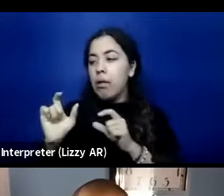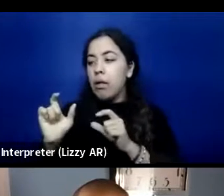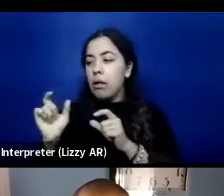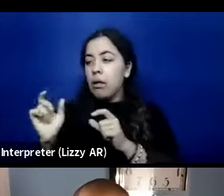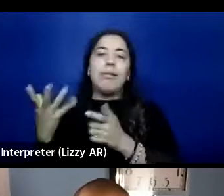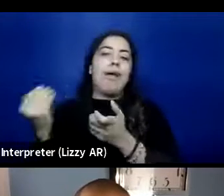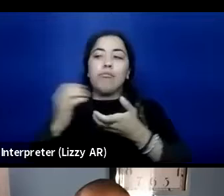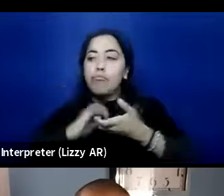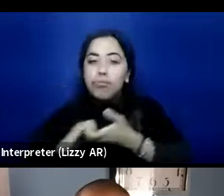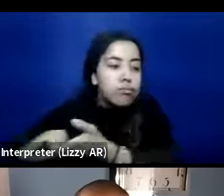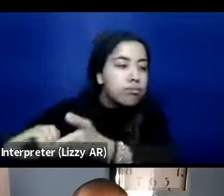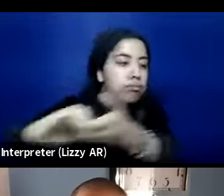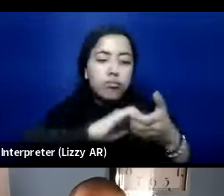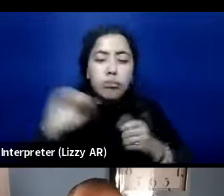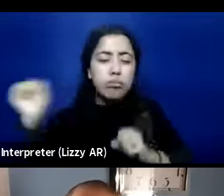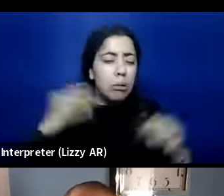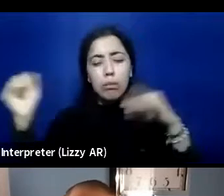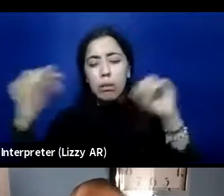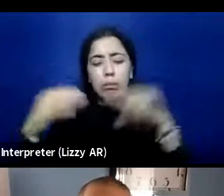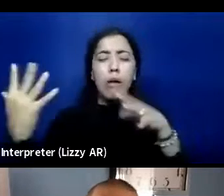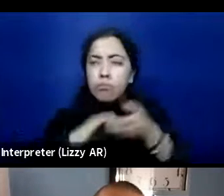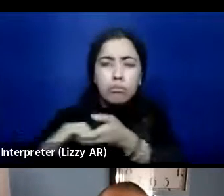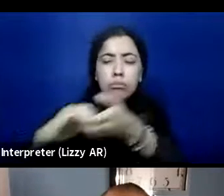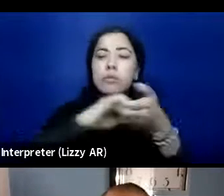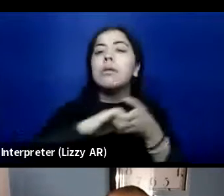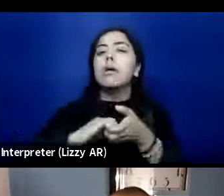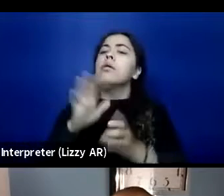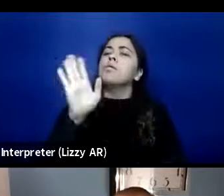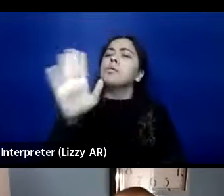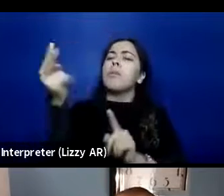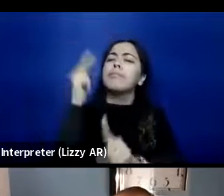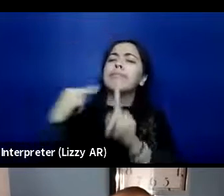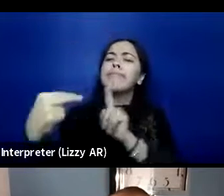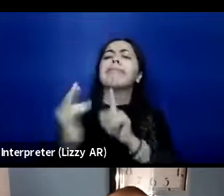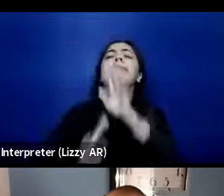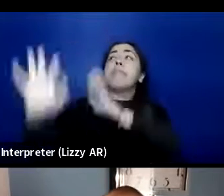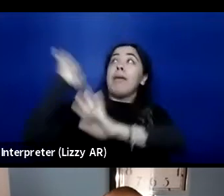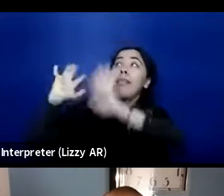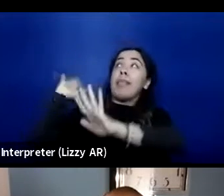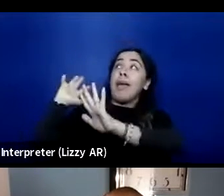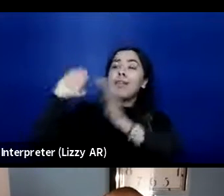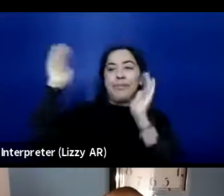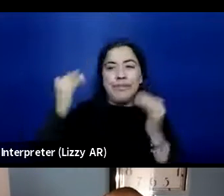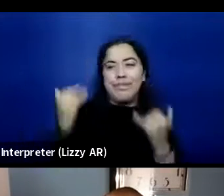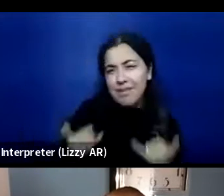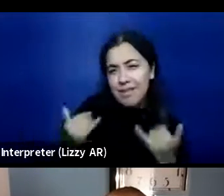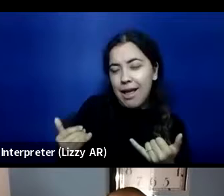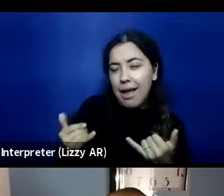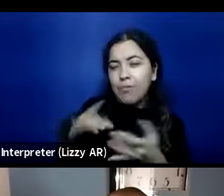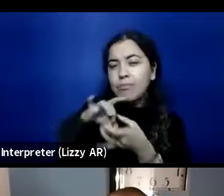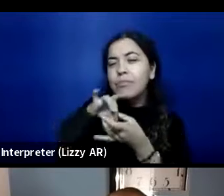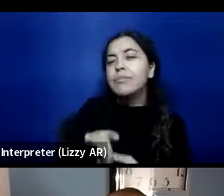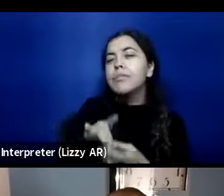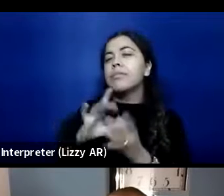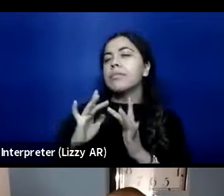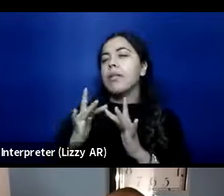so would love to hear your perspective from back then, to now, and in the context of digital inclusion.